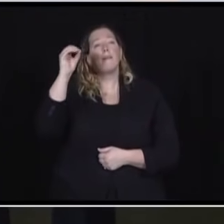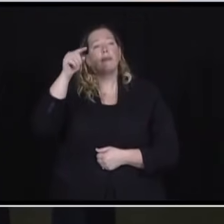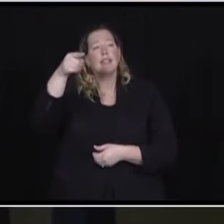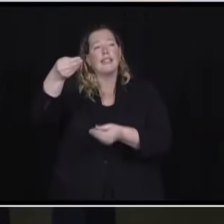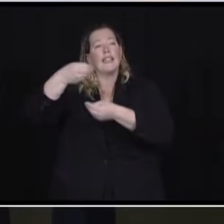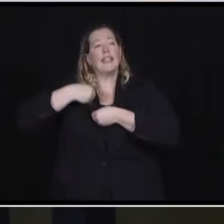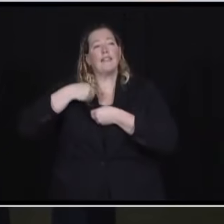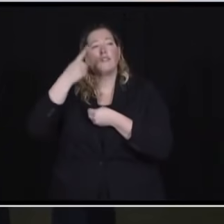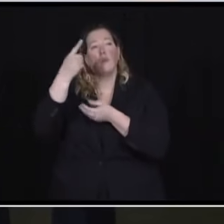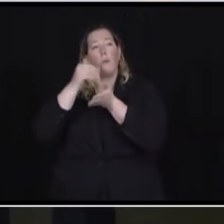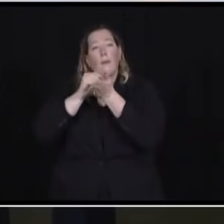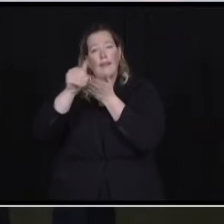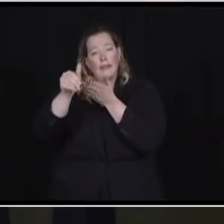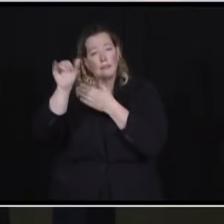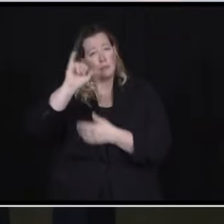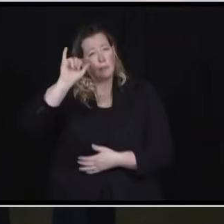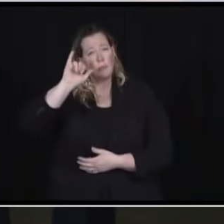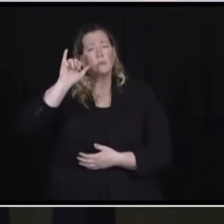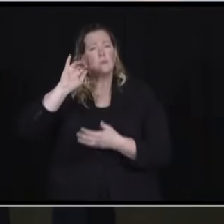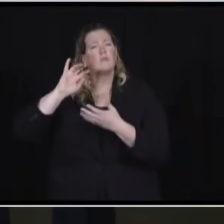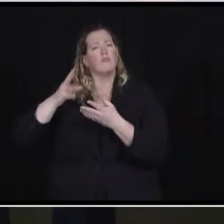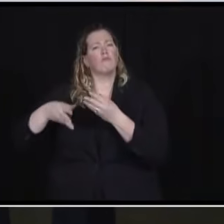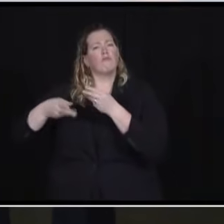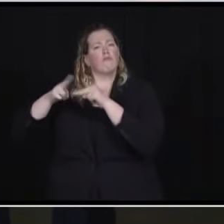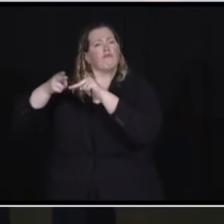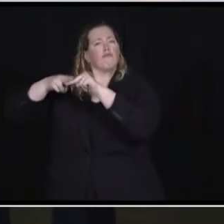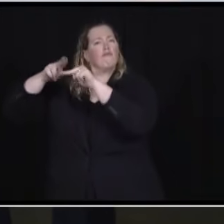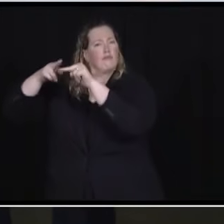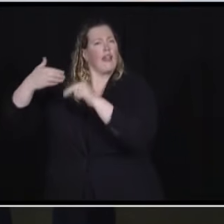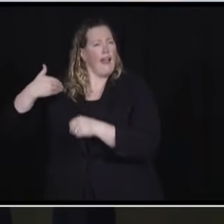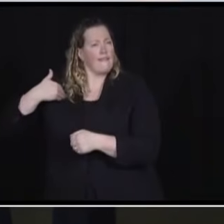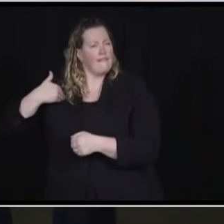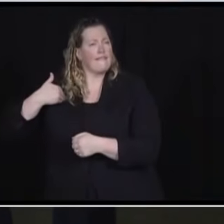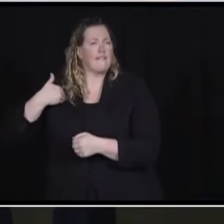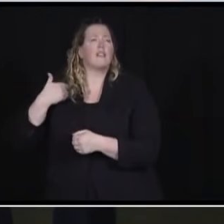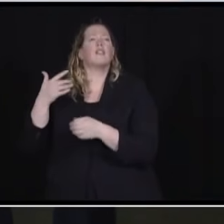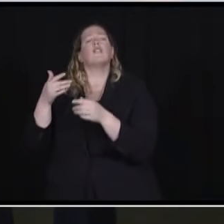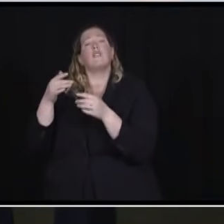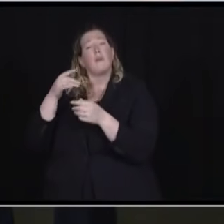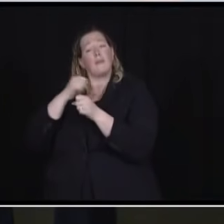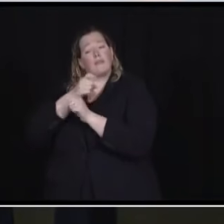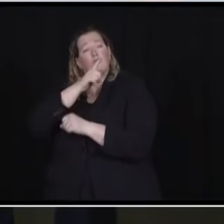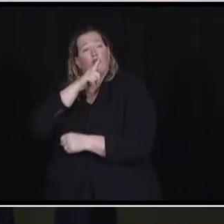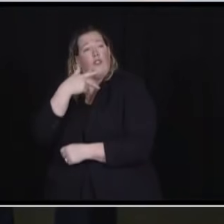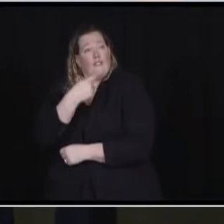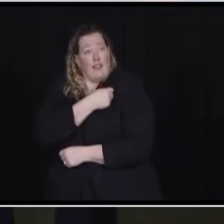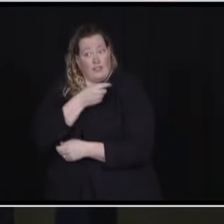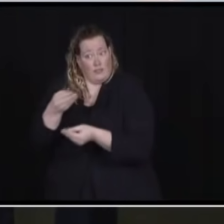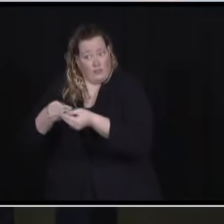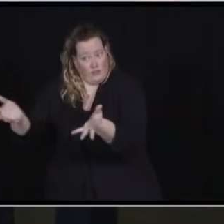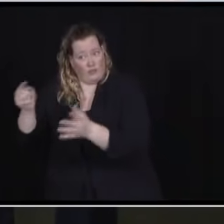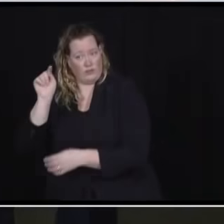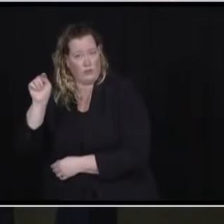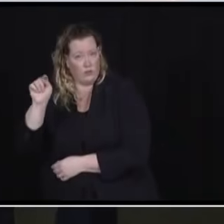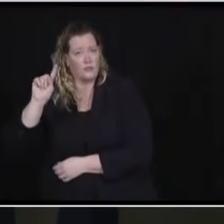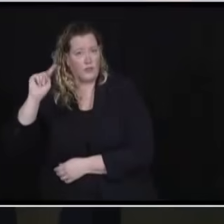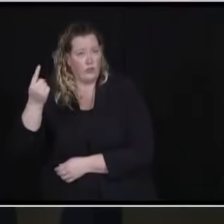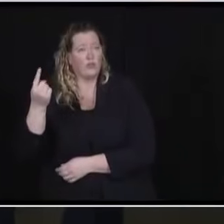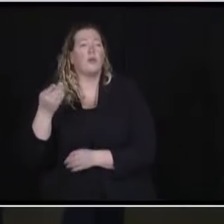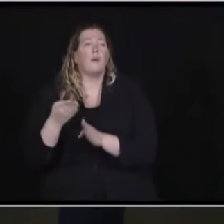in Ontario's history, we have made sure that over 5 million people have received the flu vaccine, we are obtaining more, we just